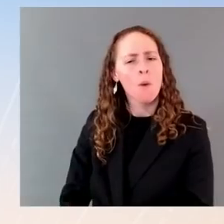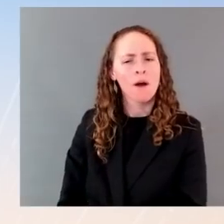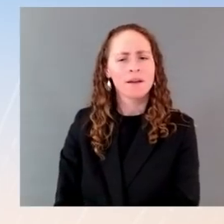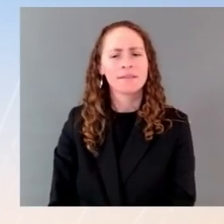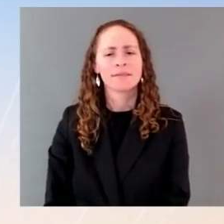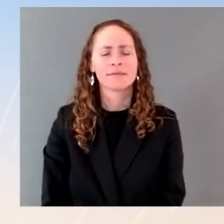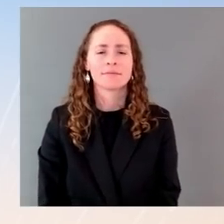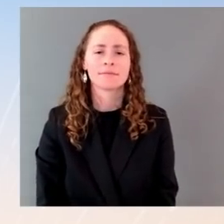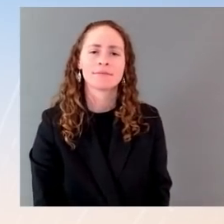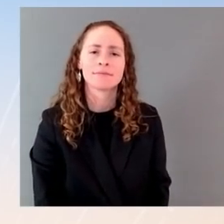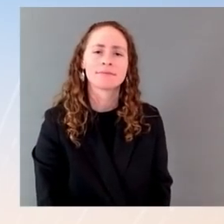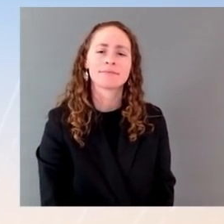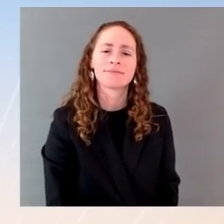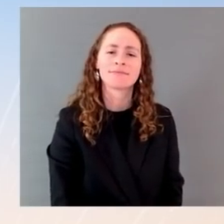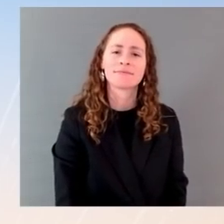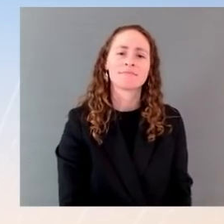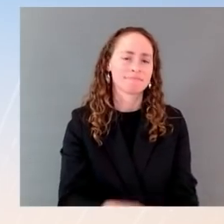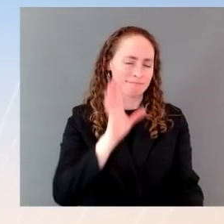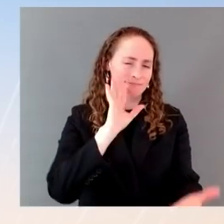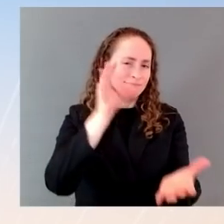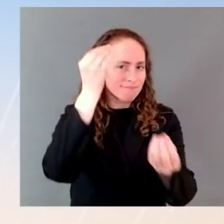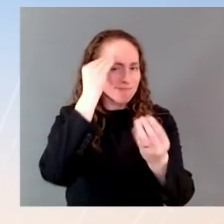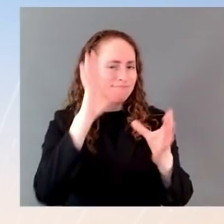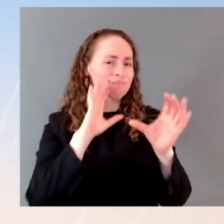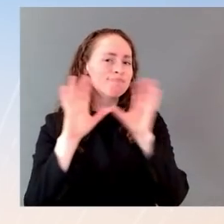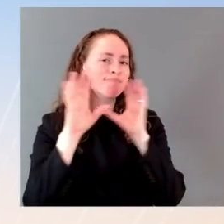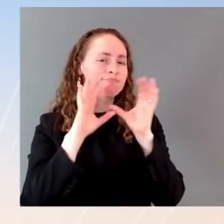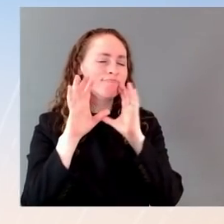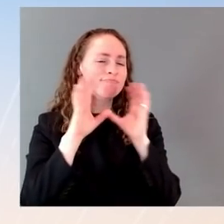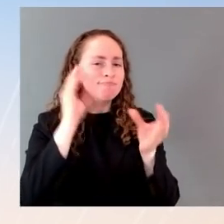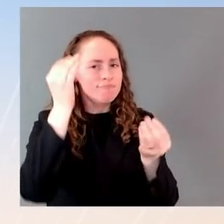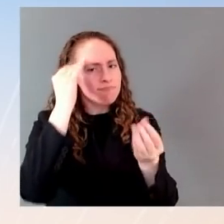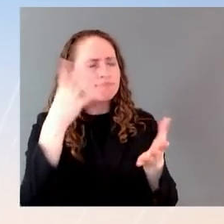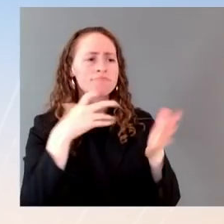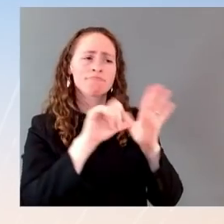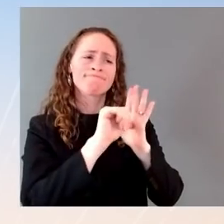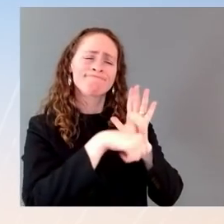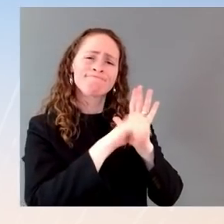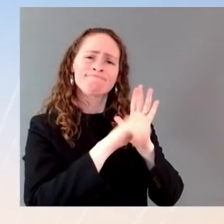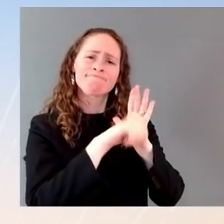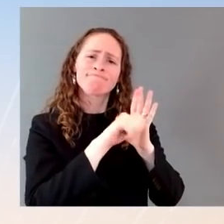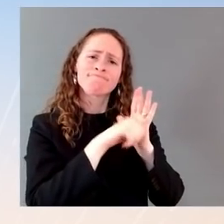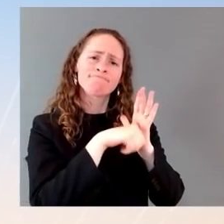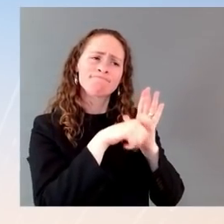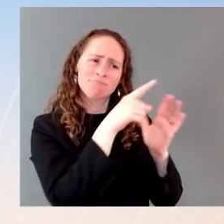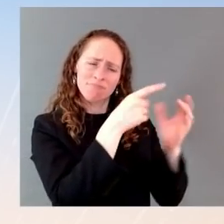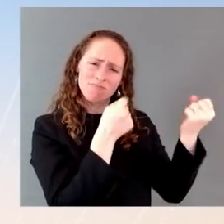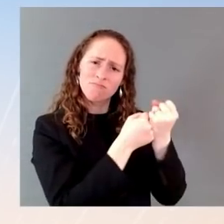and the territorial integrity of Ukraine, that we will continue to be a strong supporter through a range of assistance.